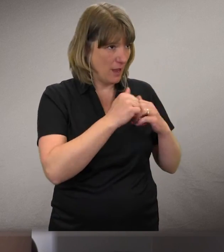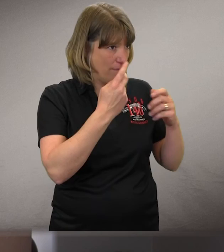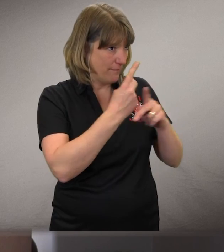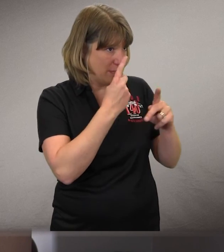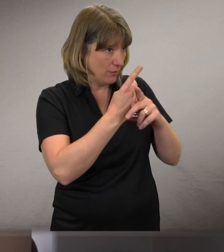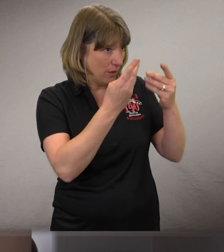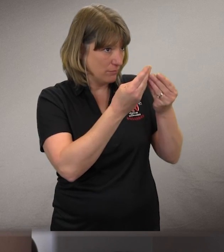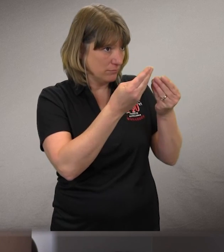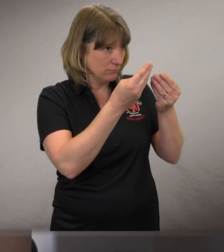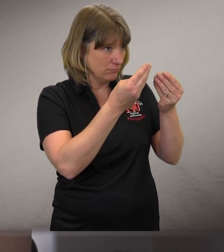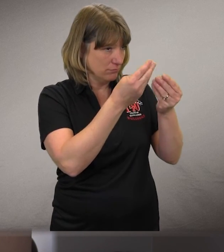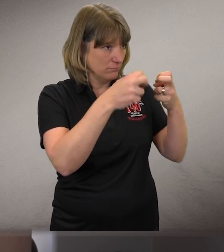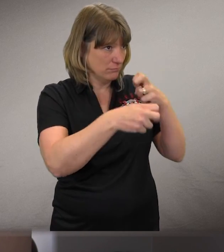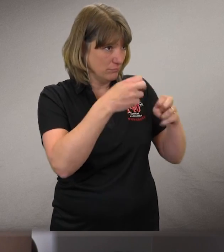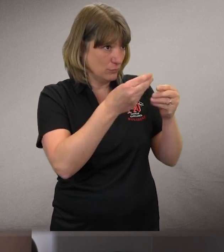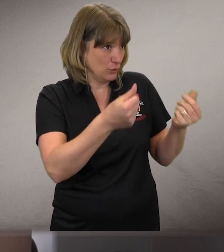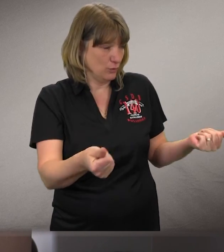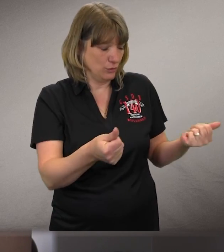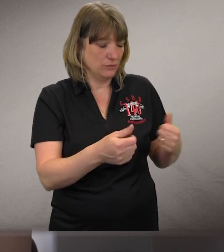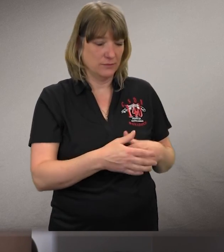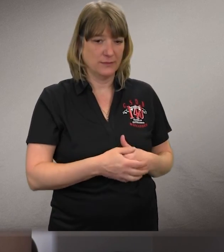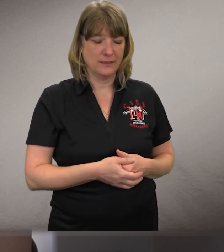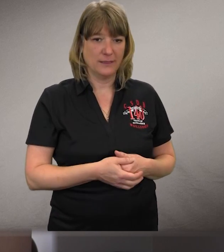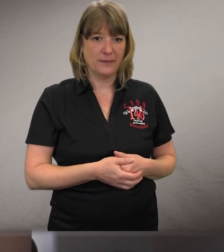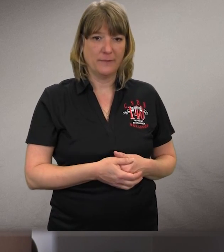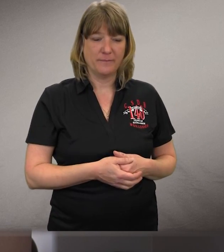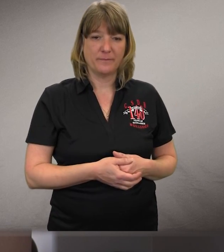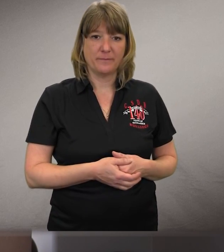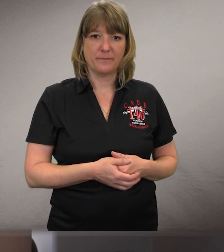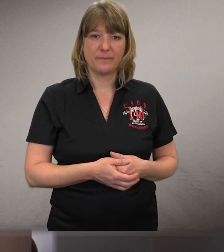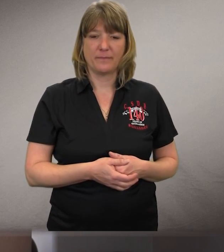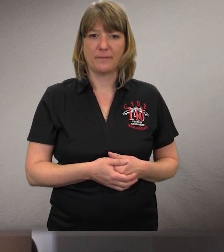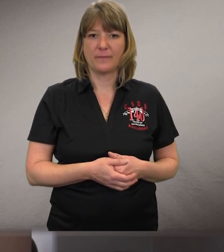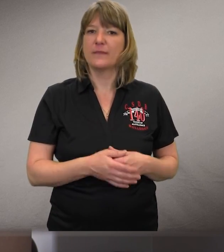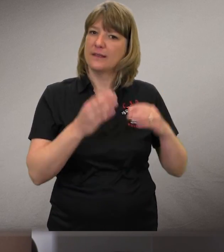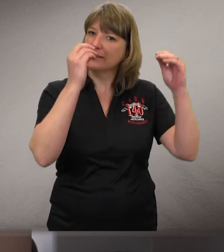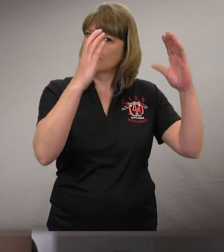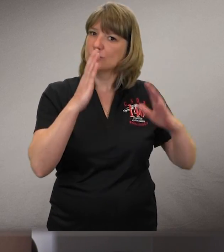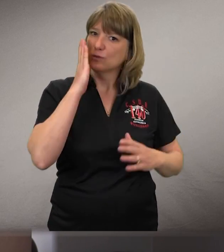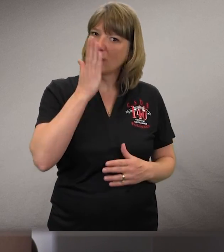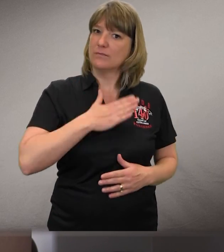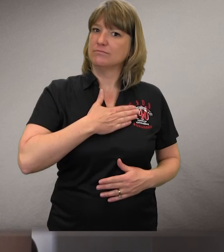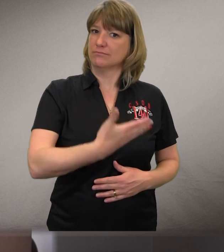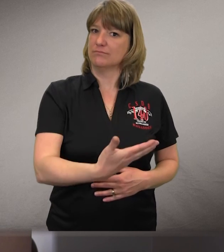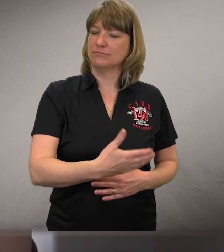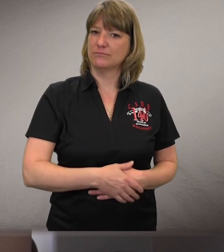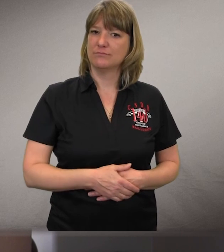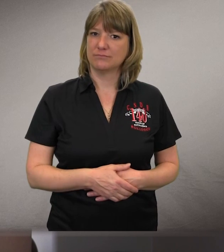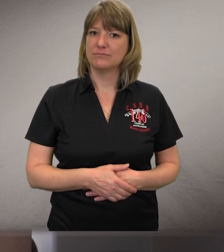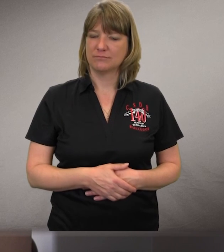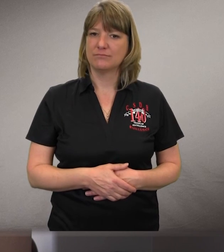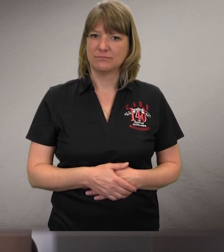and how you can figure out your solution. Most of the time teachers will do that.